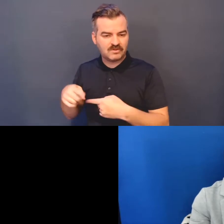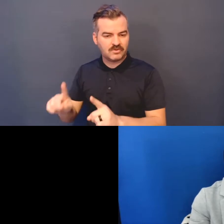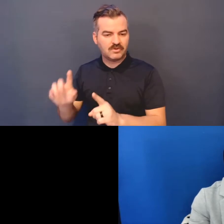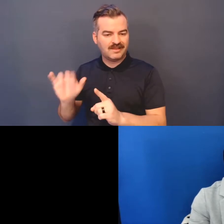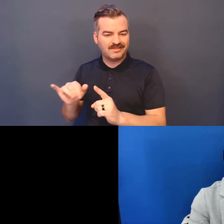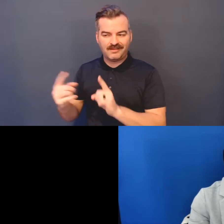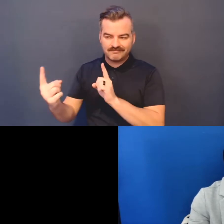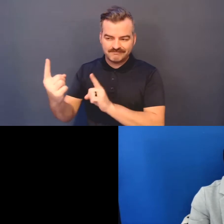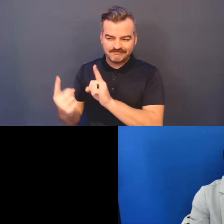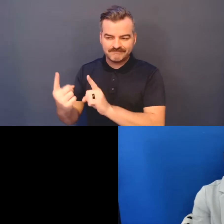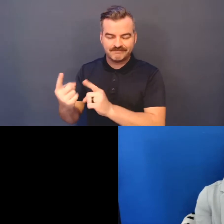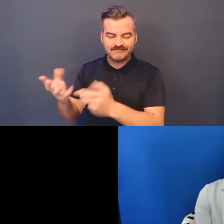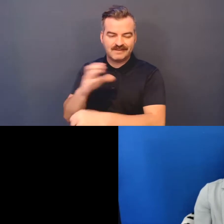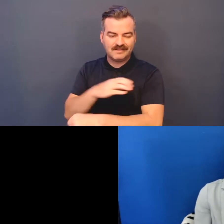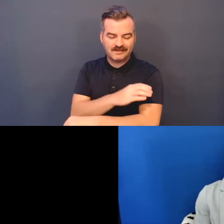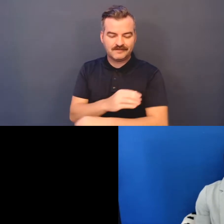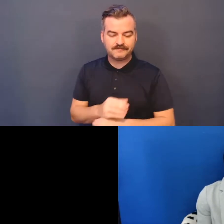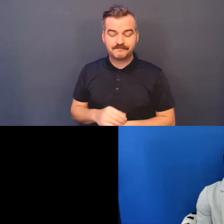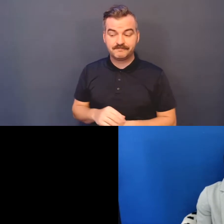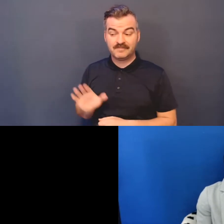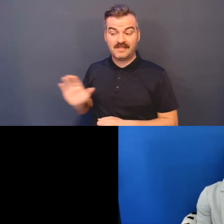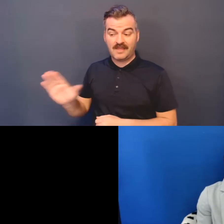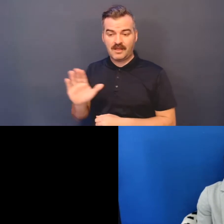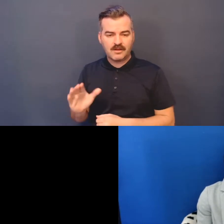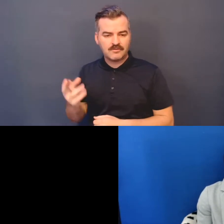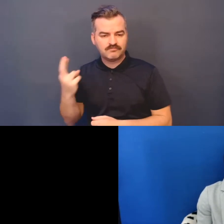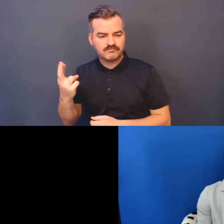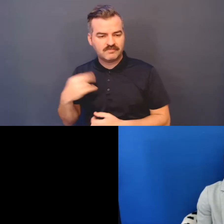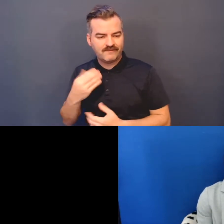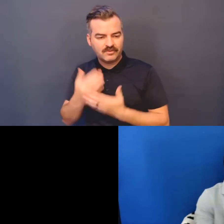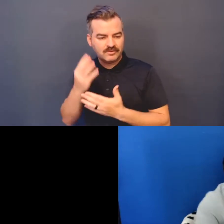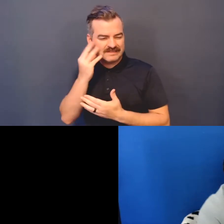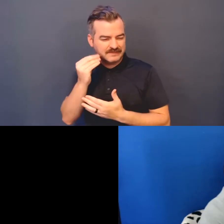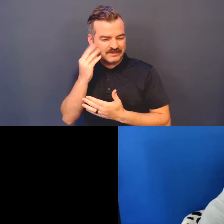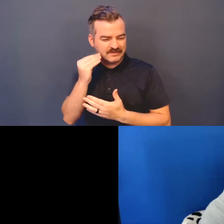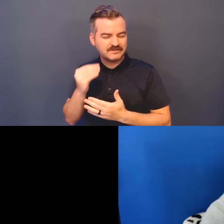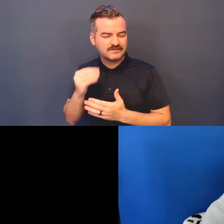the experiences of those close to these individuals suggests that plenty of non language based